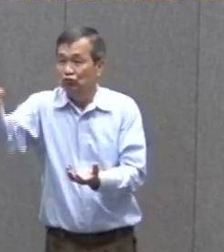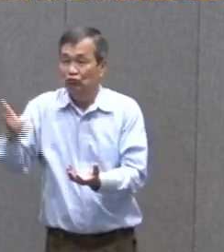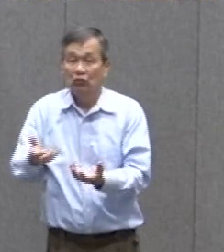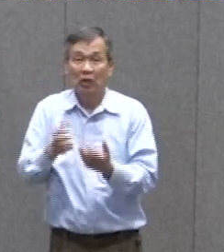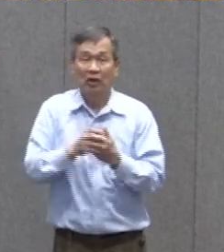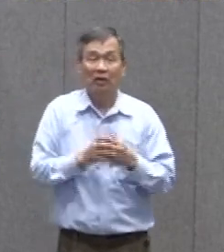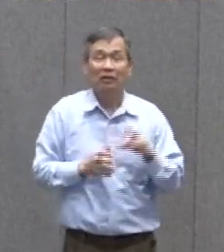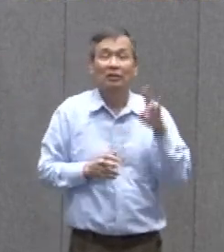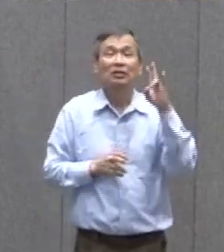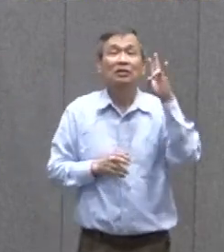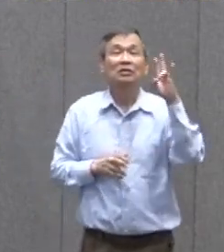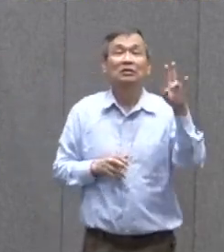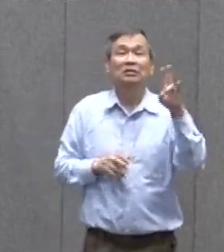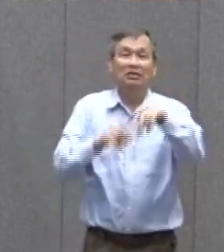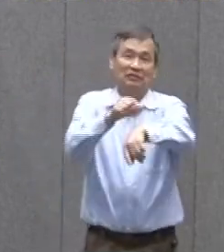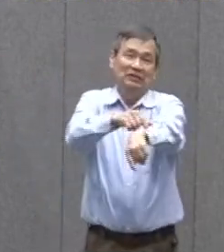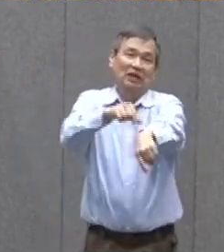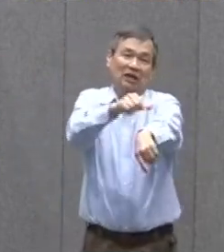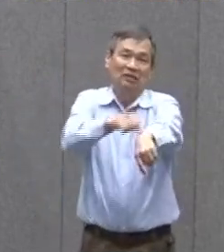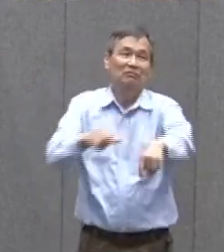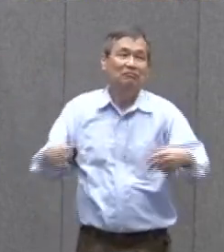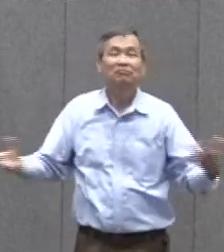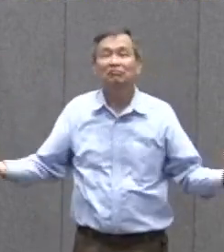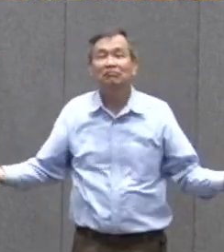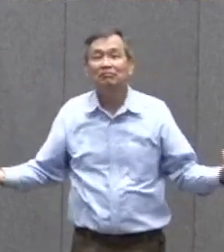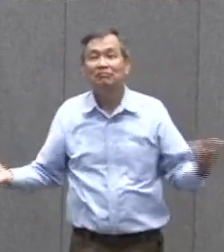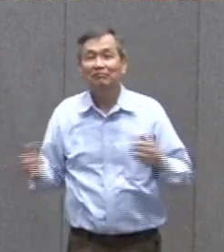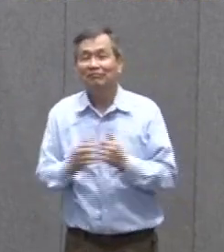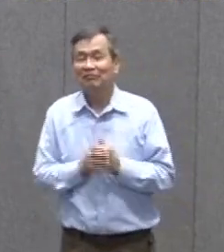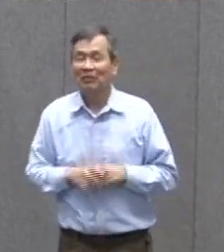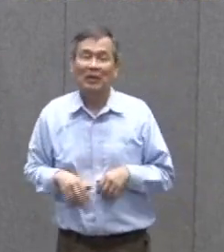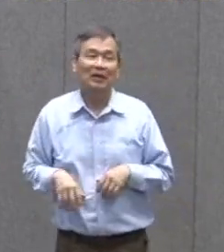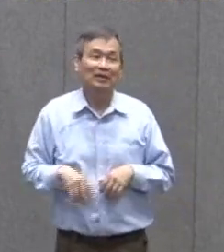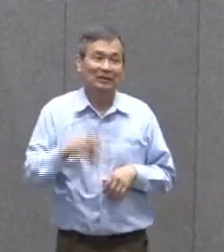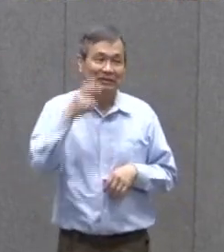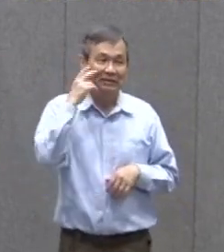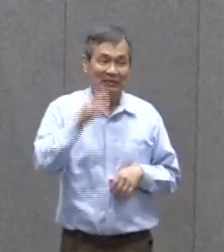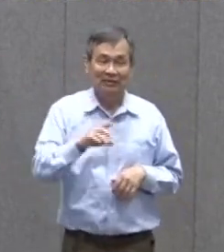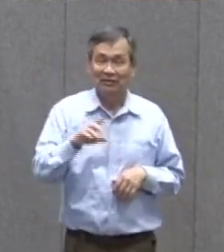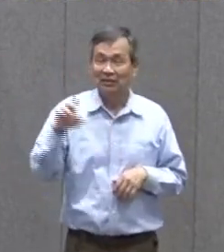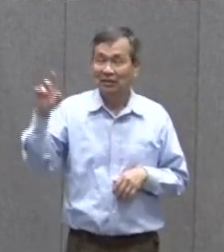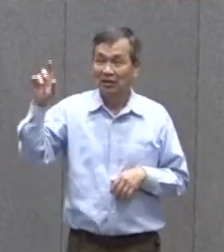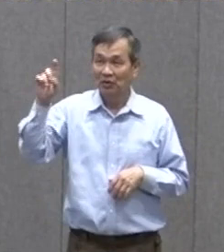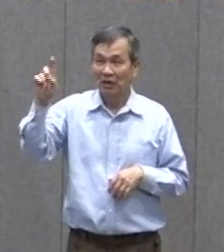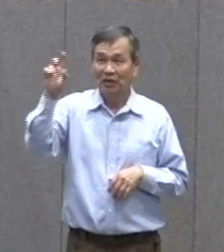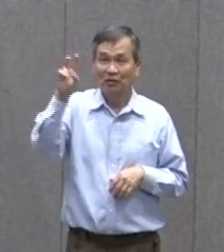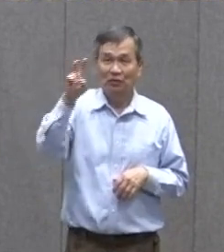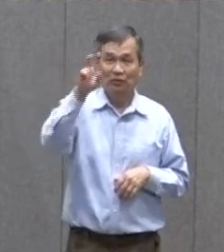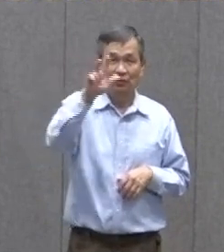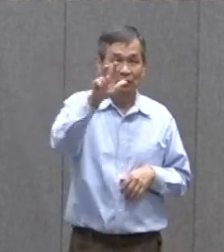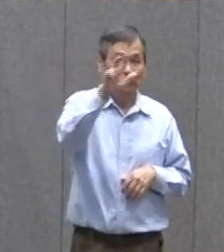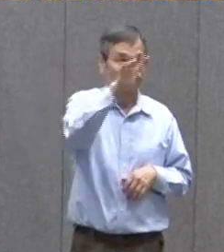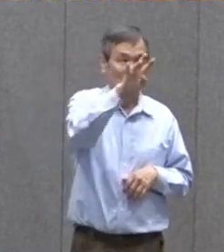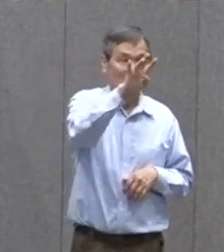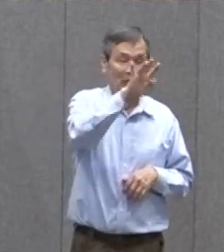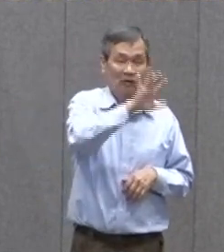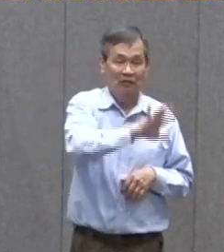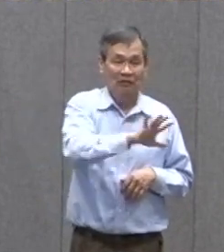Seven socks. One, two, three, four, five, six, seven.